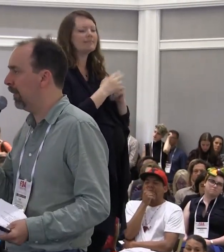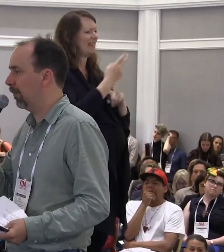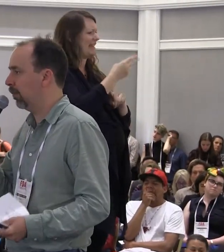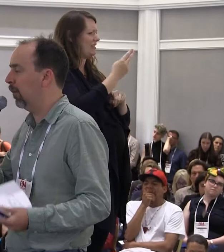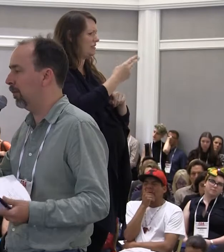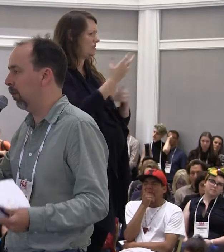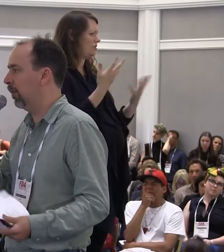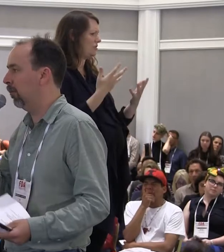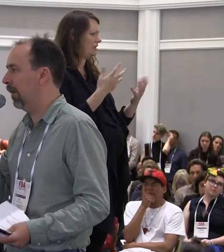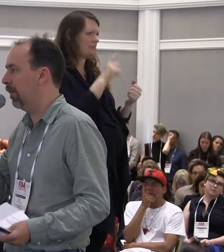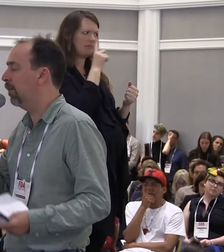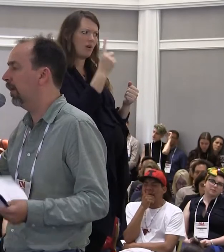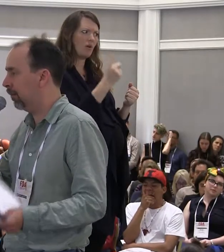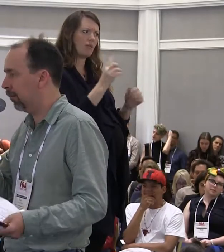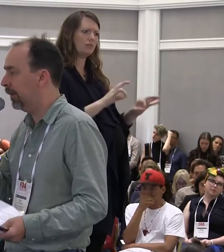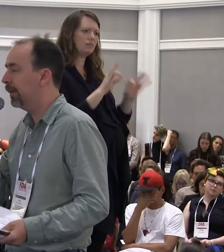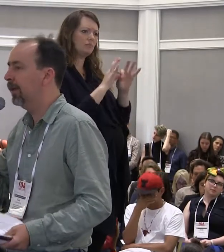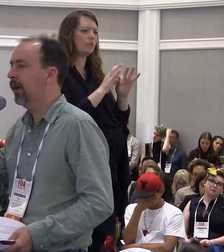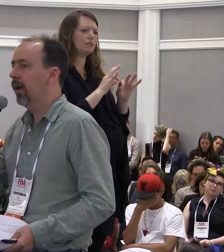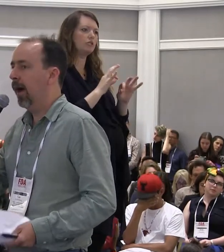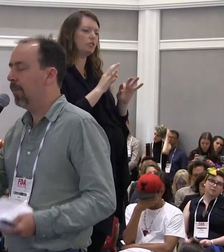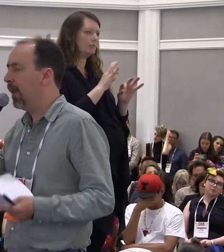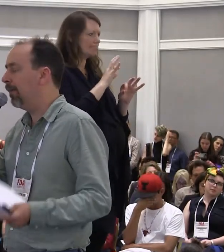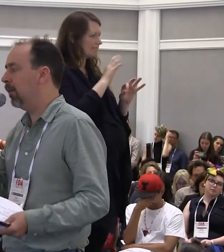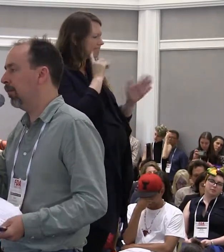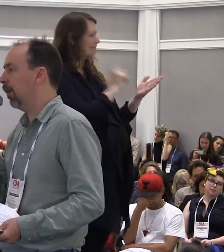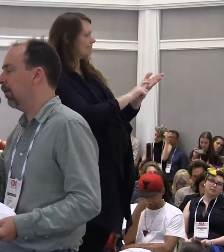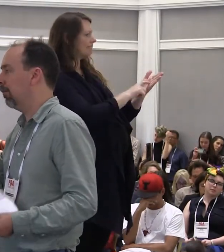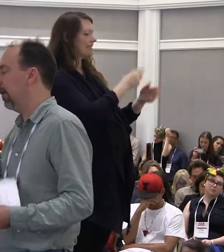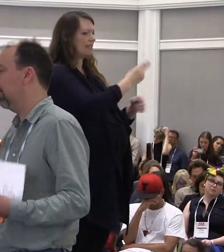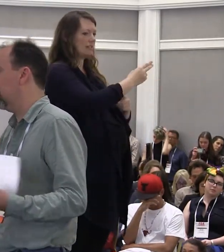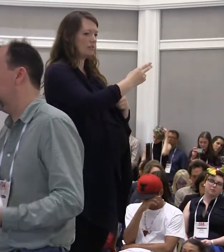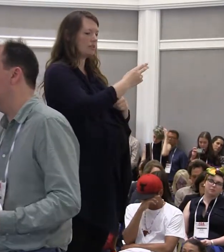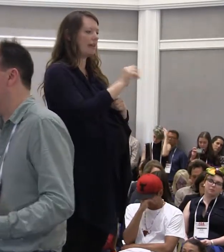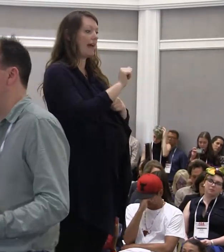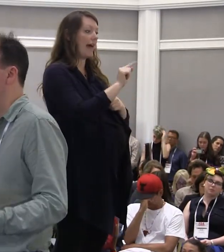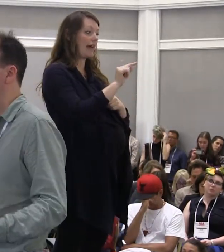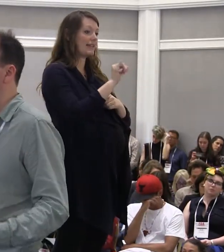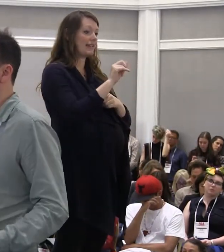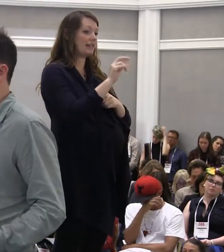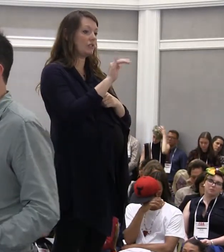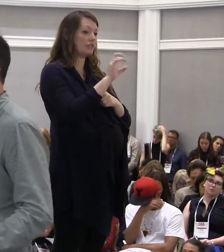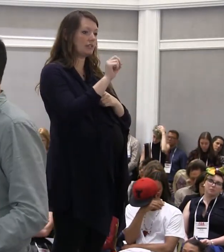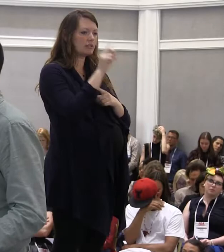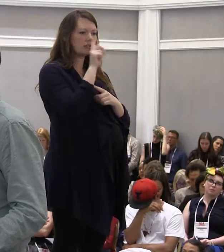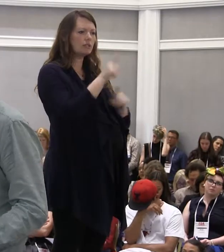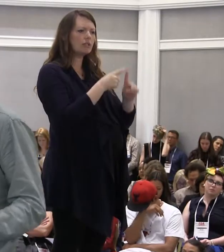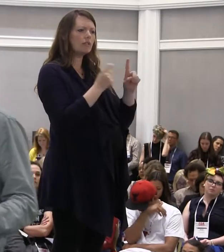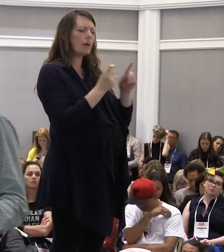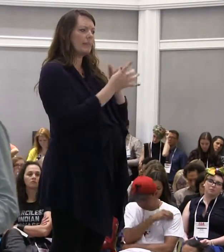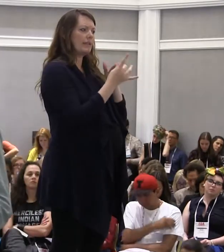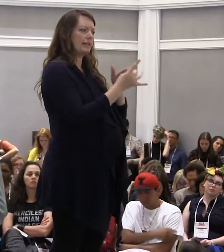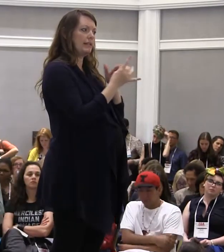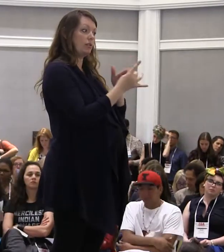because it's always important to name history. At the Intersections arc really emerges from the leadership of people of color